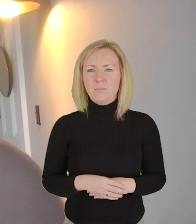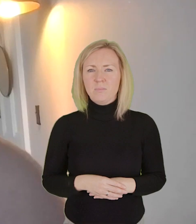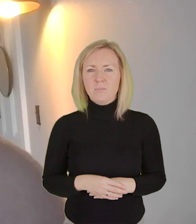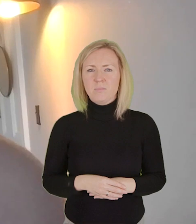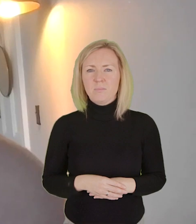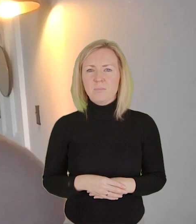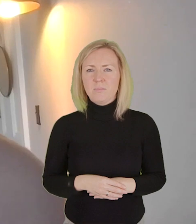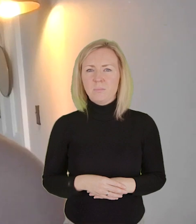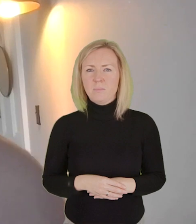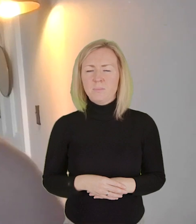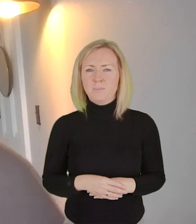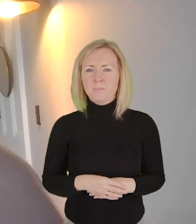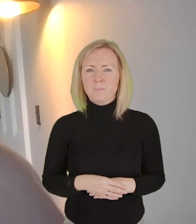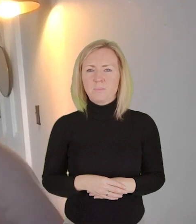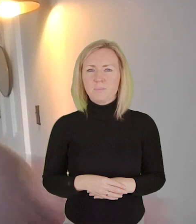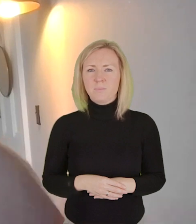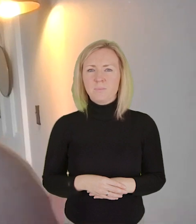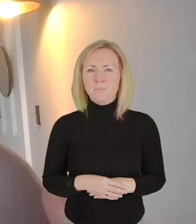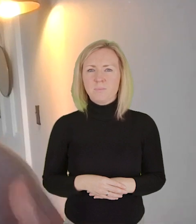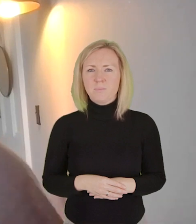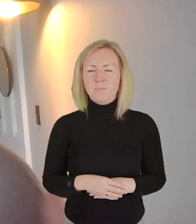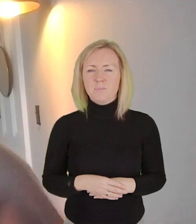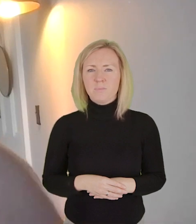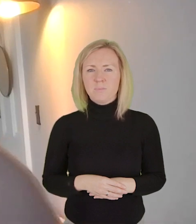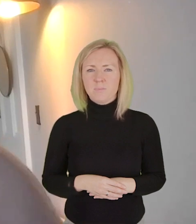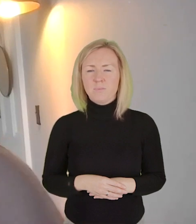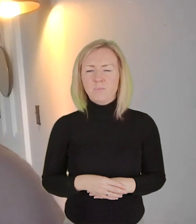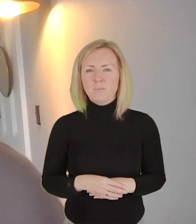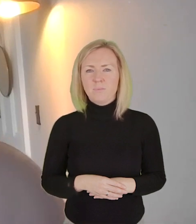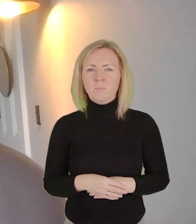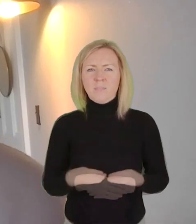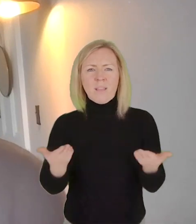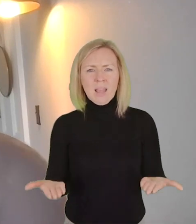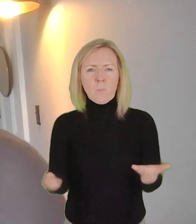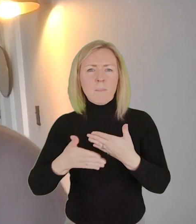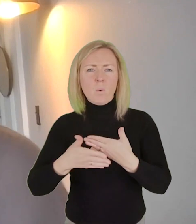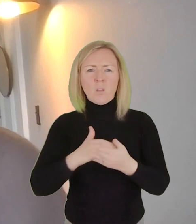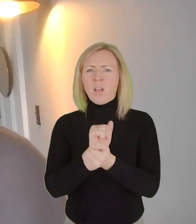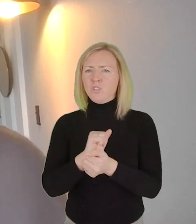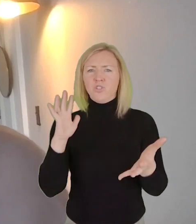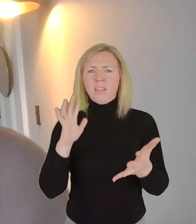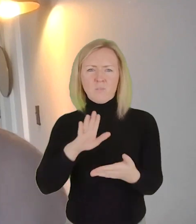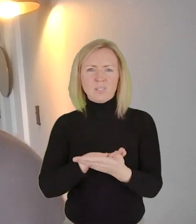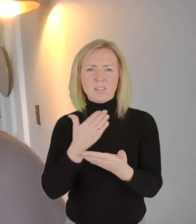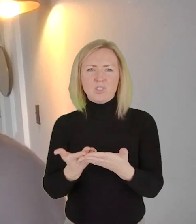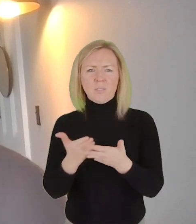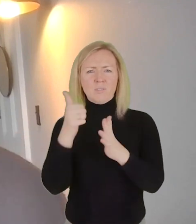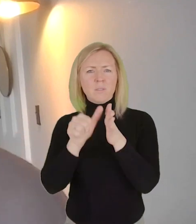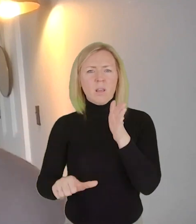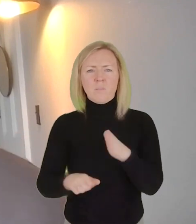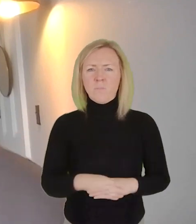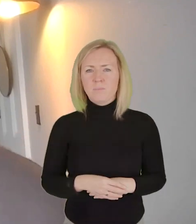And now we're moving on to that kind of like much more free flowing translation that we're starting out.